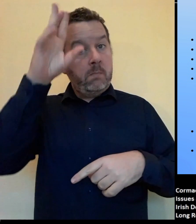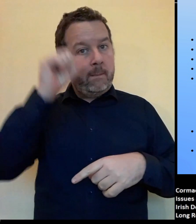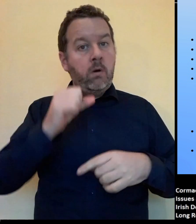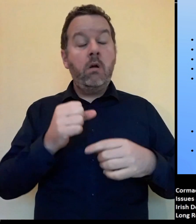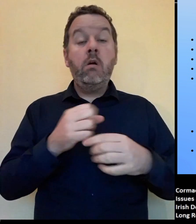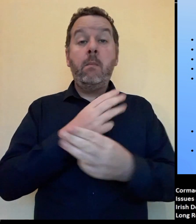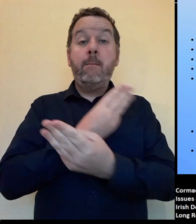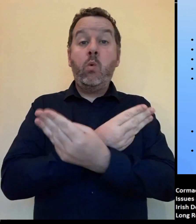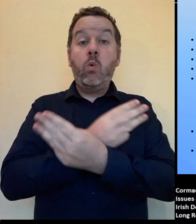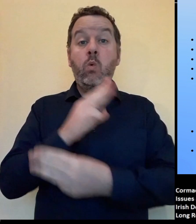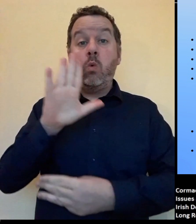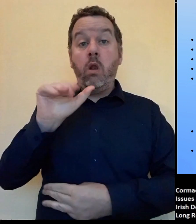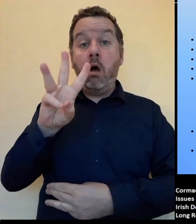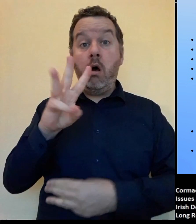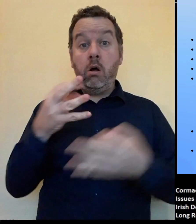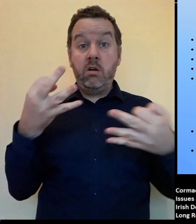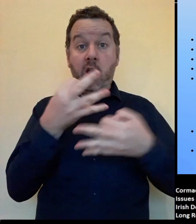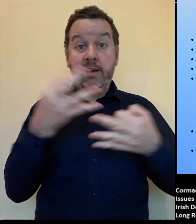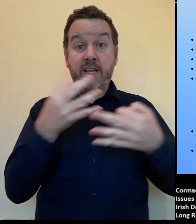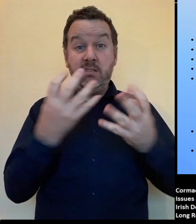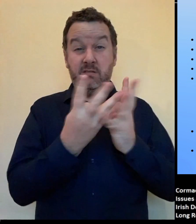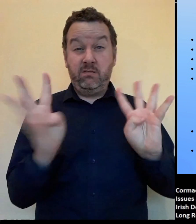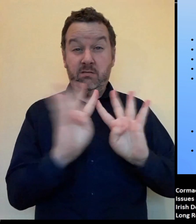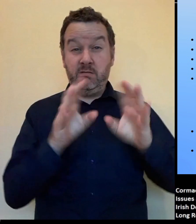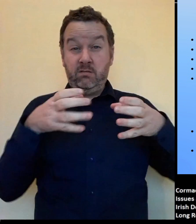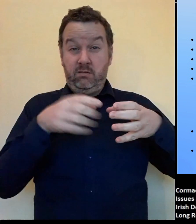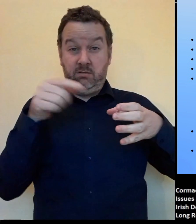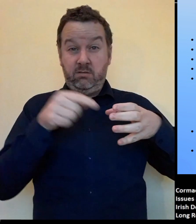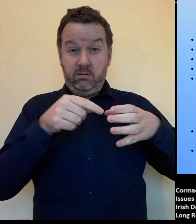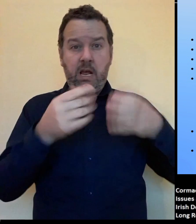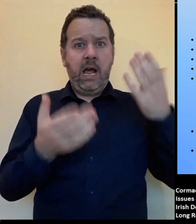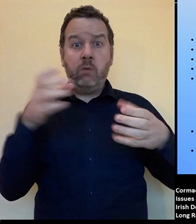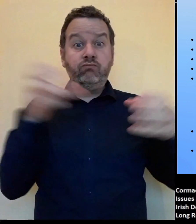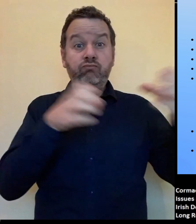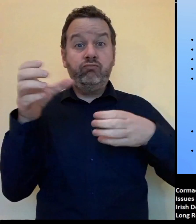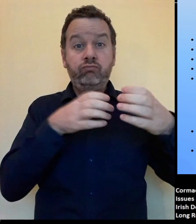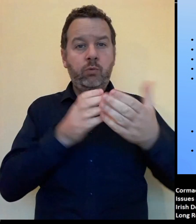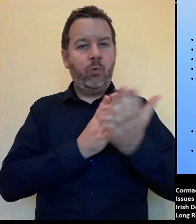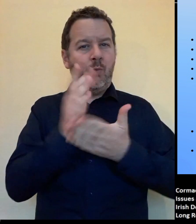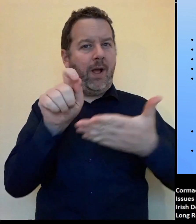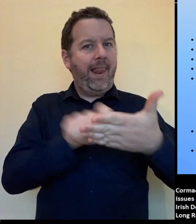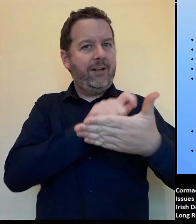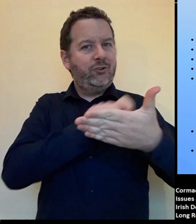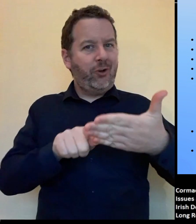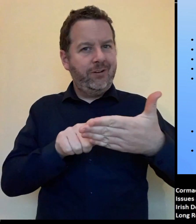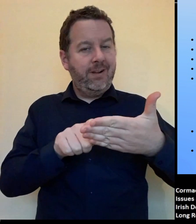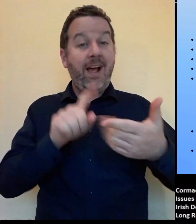The Poor Law Guardians were an elected body.